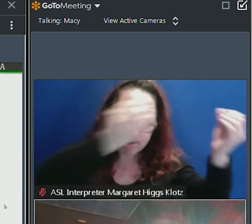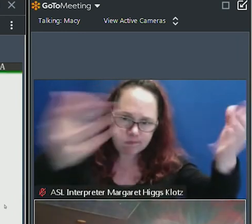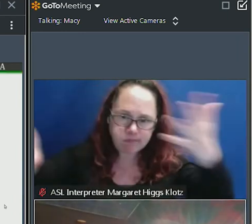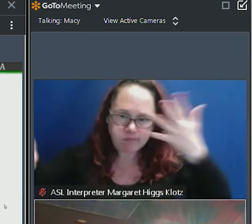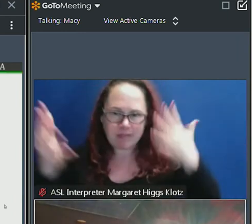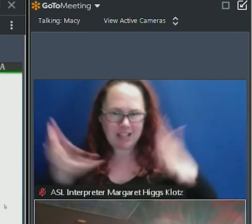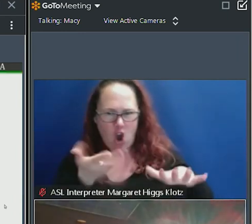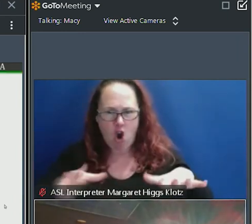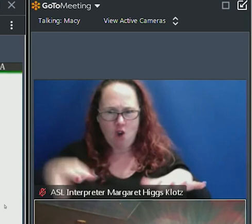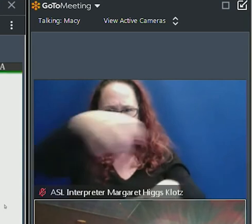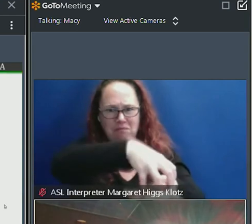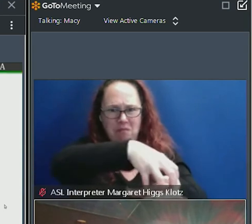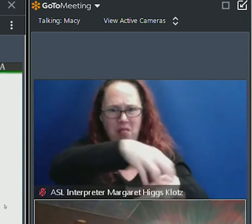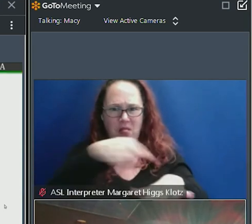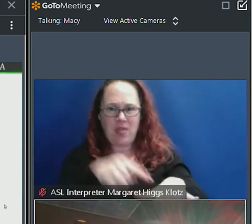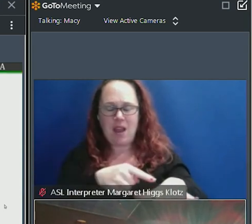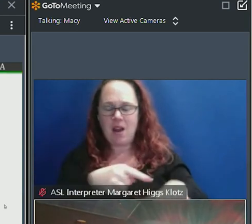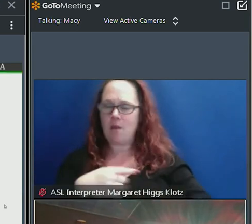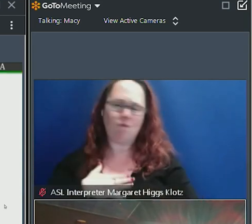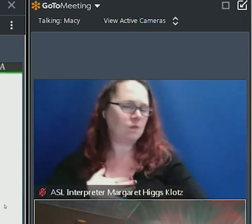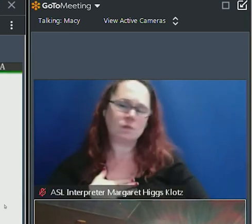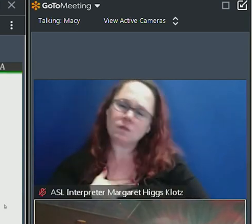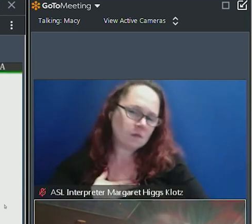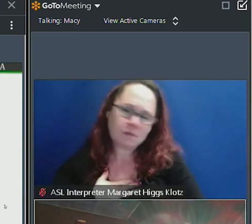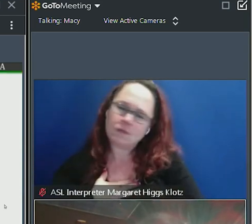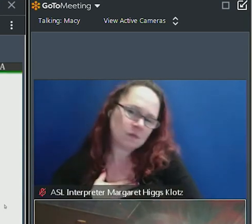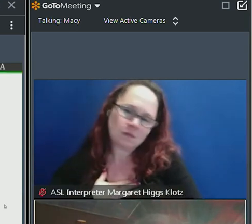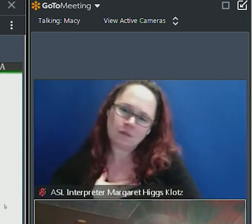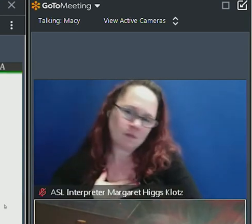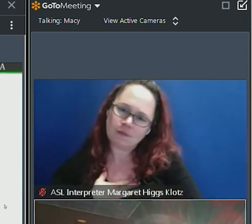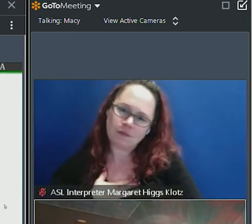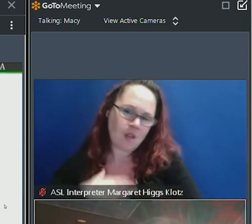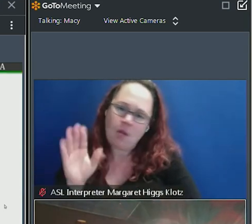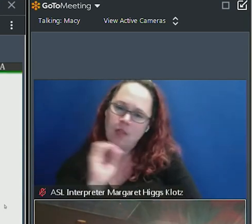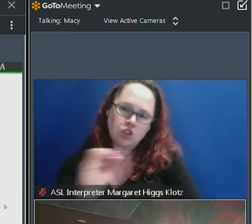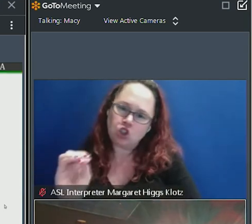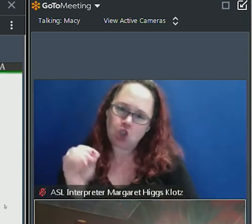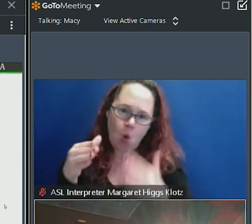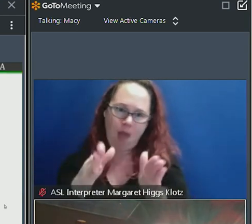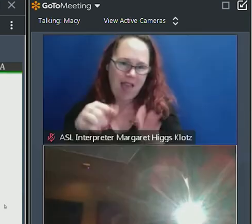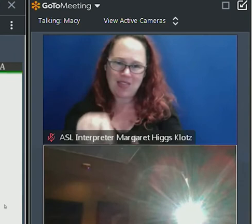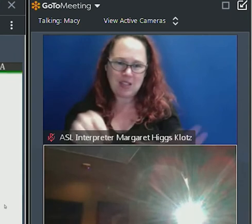I respect I say respectfully, there's no way this was a minor modification.